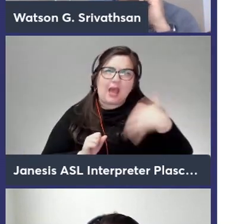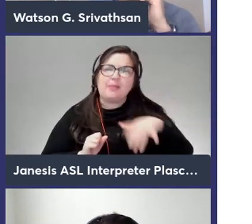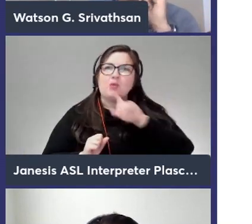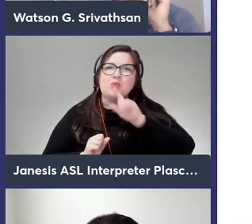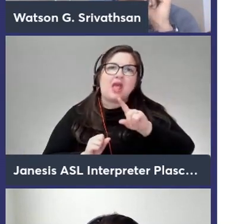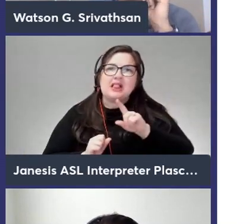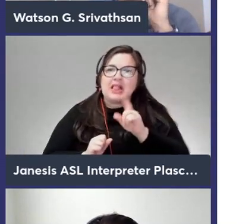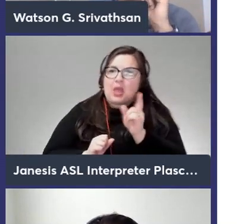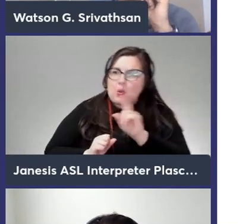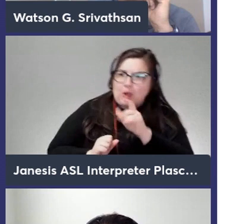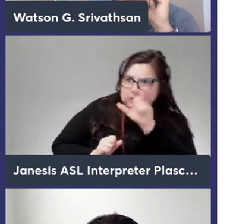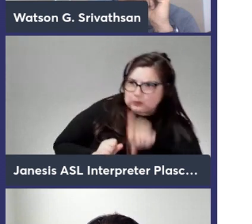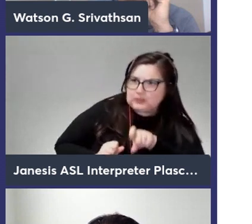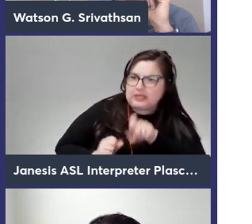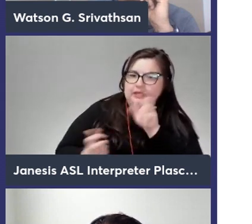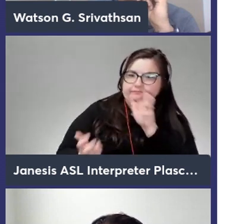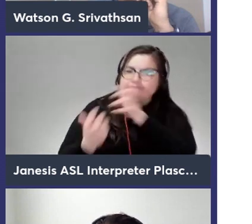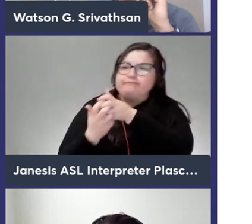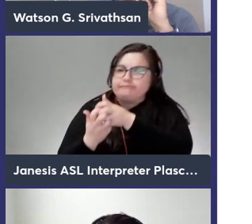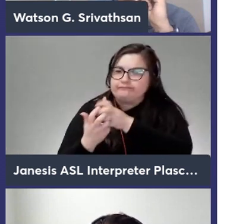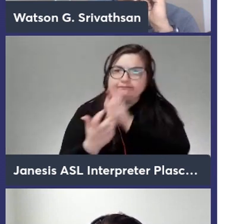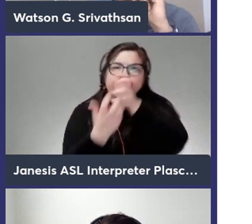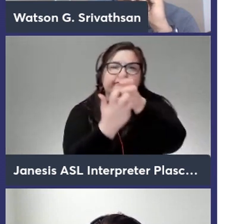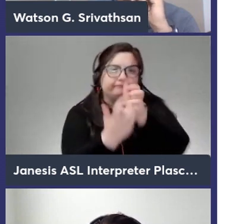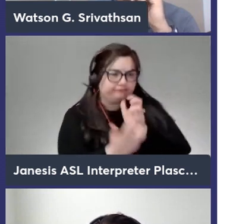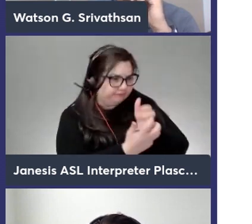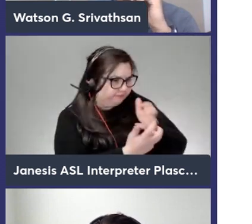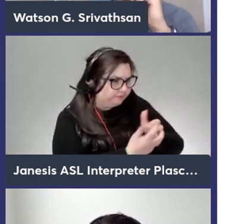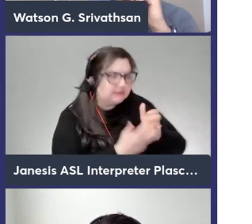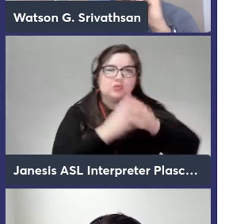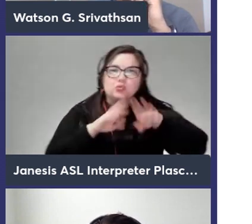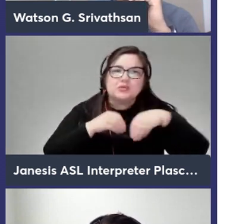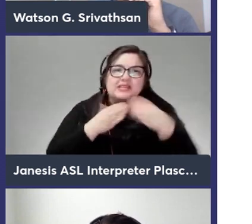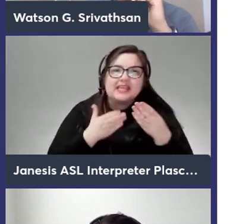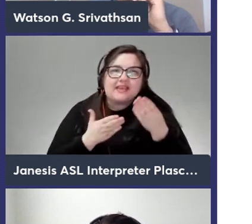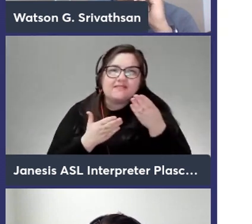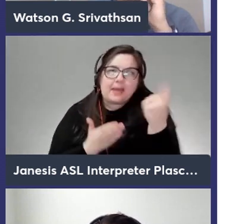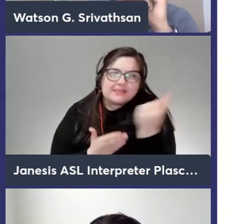and doing our absolute best to give them something that is not just in their language,